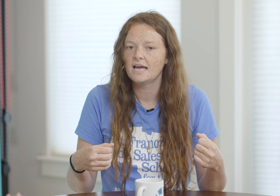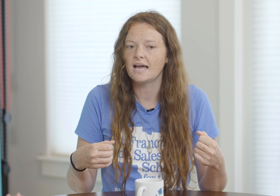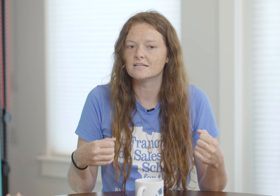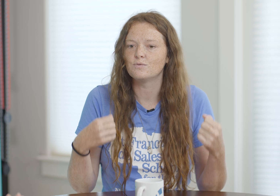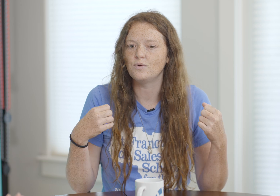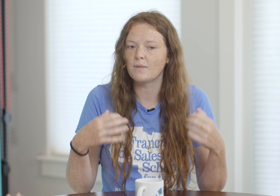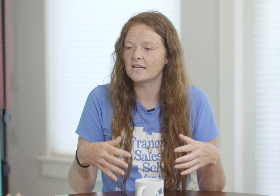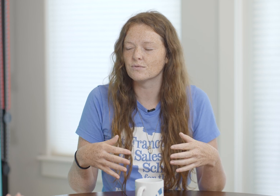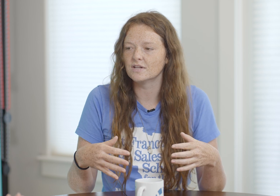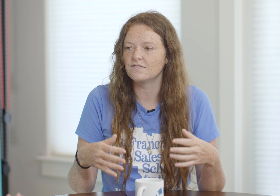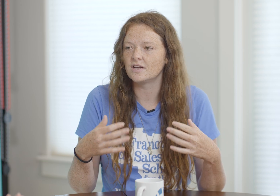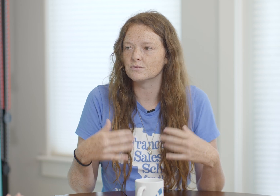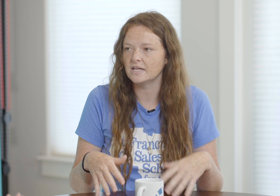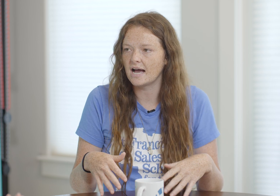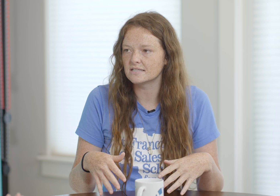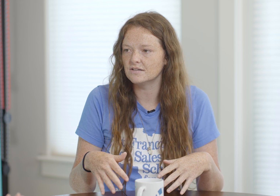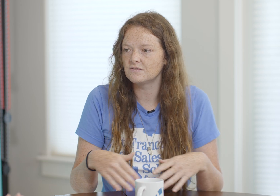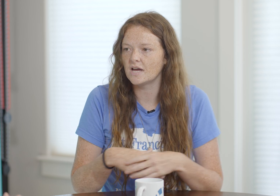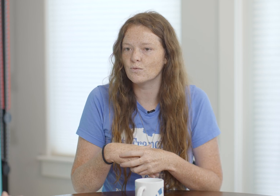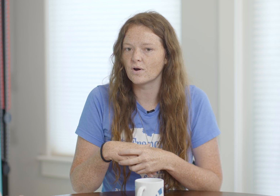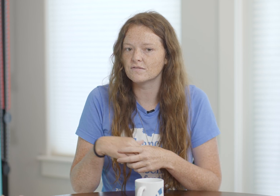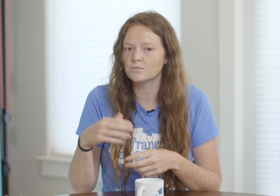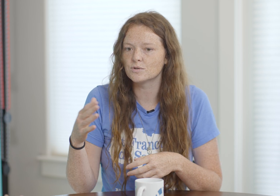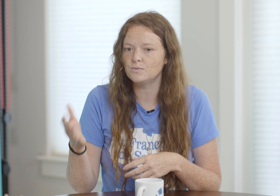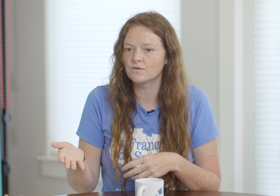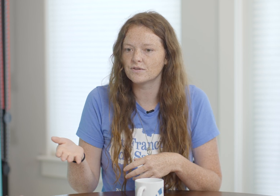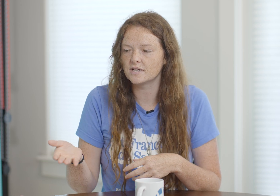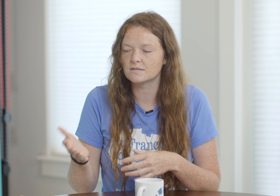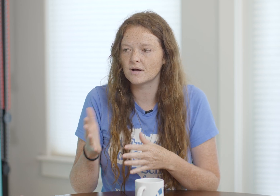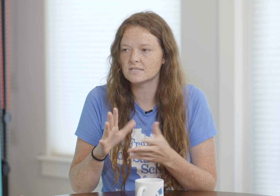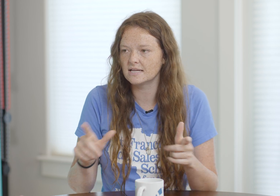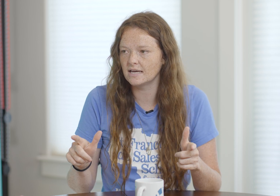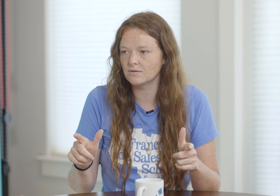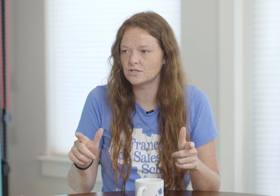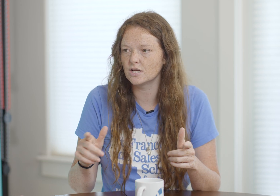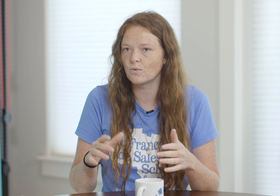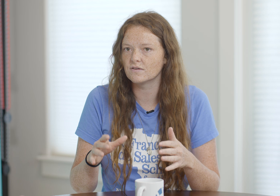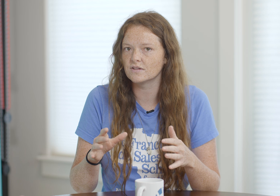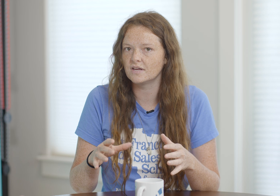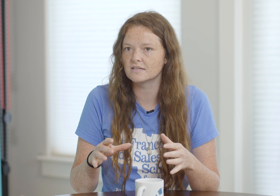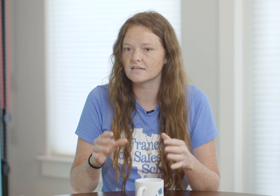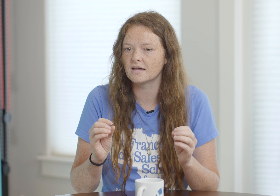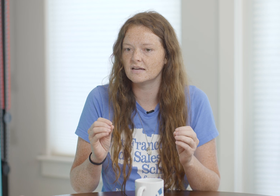and we make it really fun and really active. And one of the most beautiful about sign language. And one of the things that is